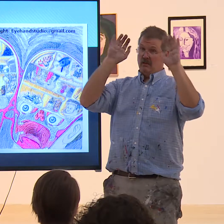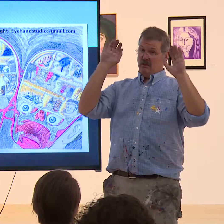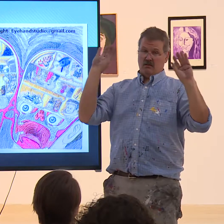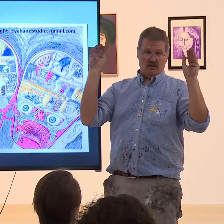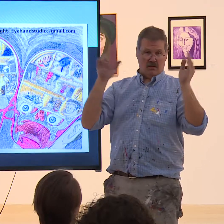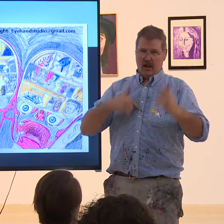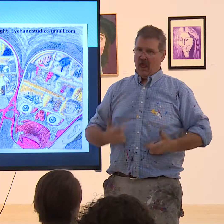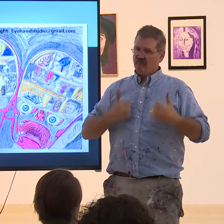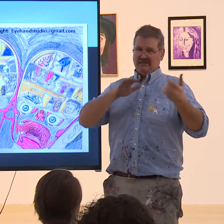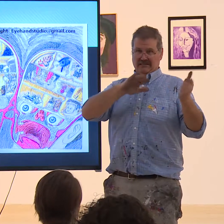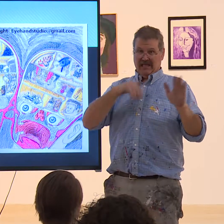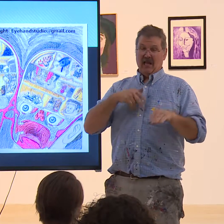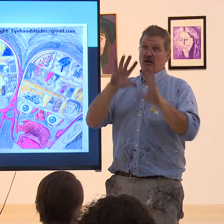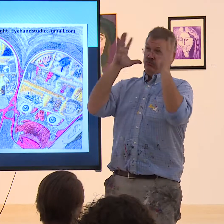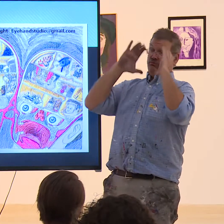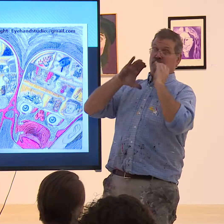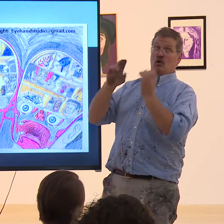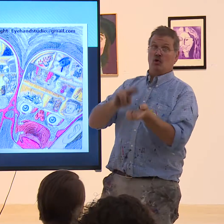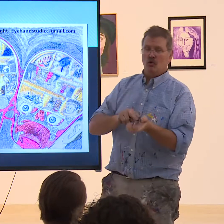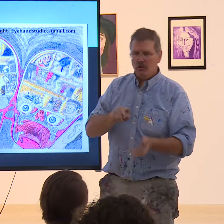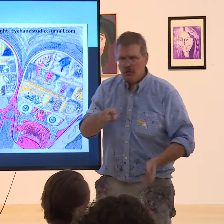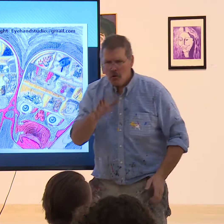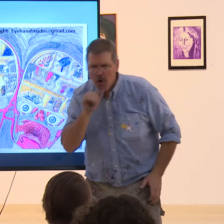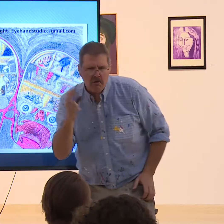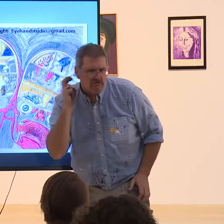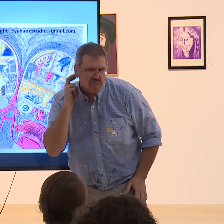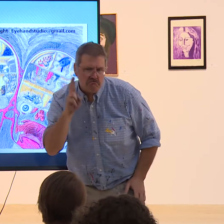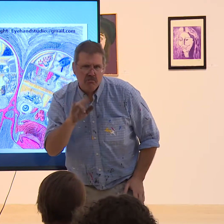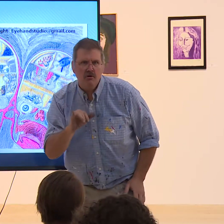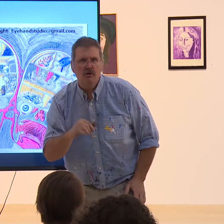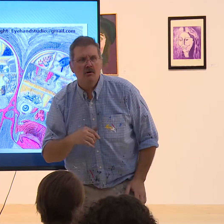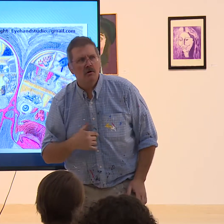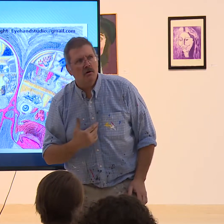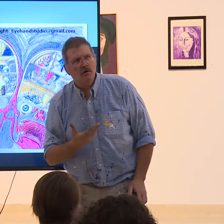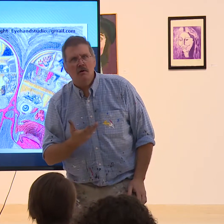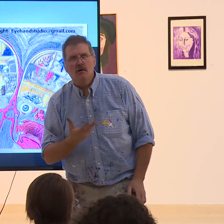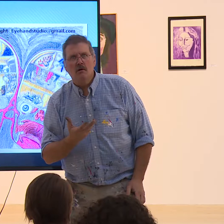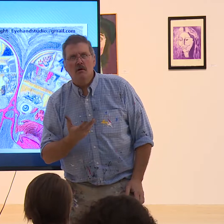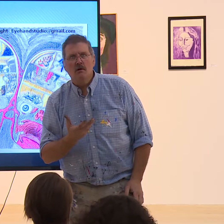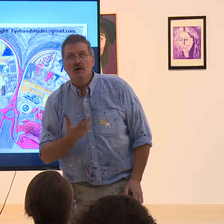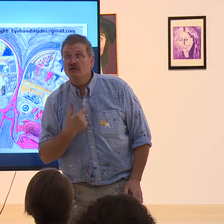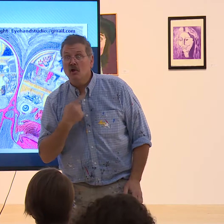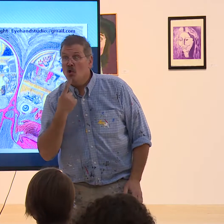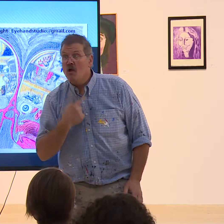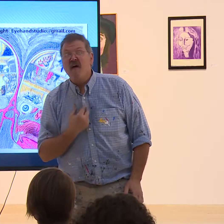having the experience of people focused on my ear and no other part of my body...